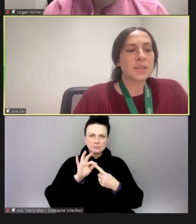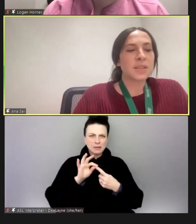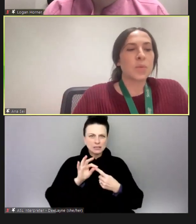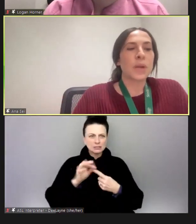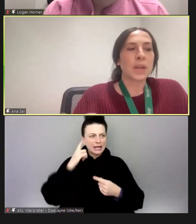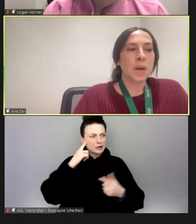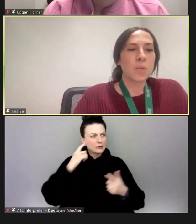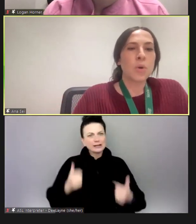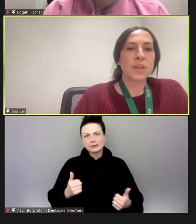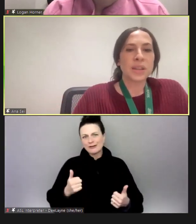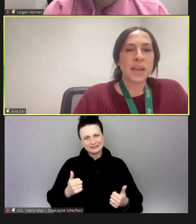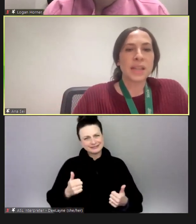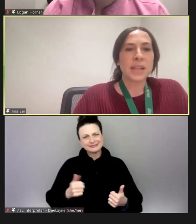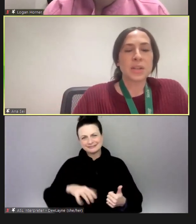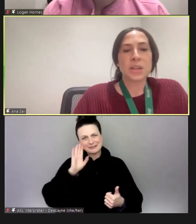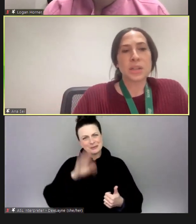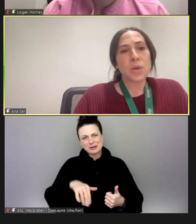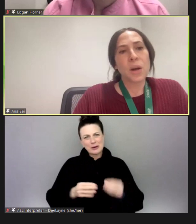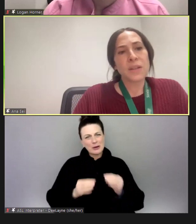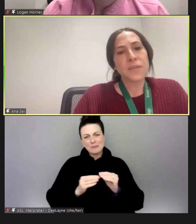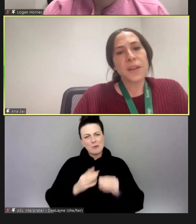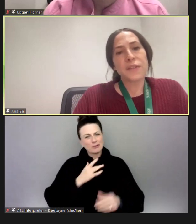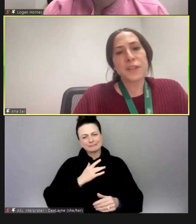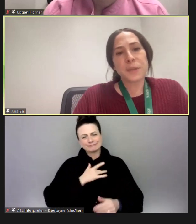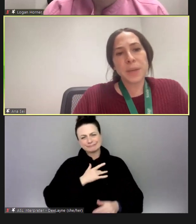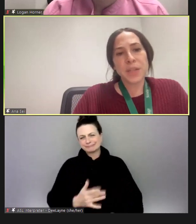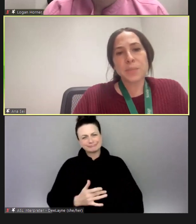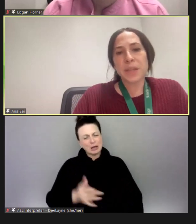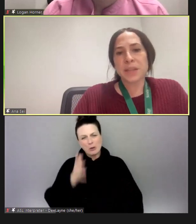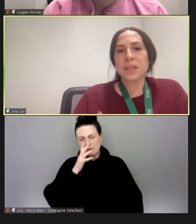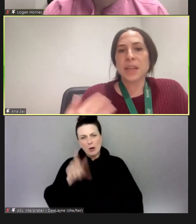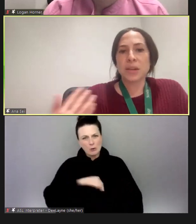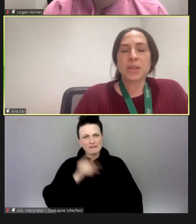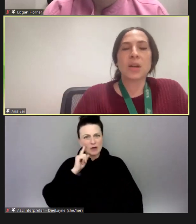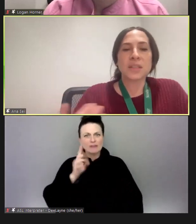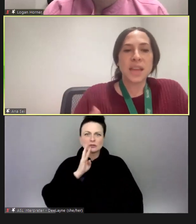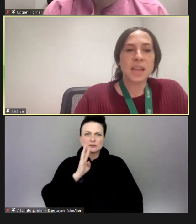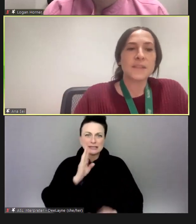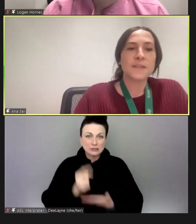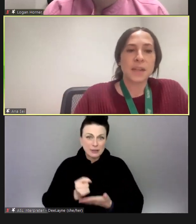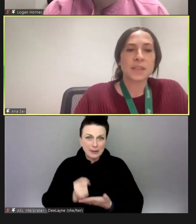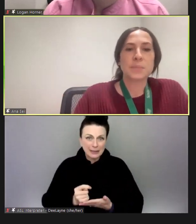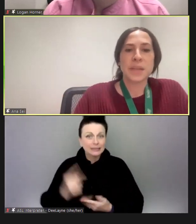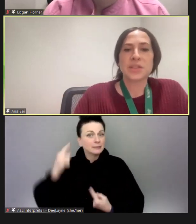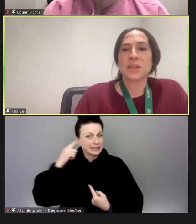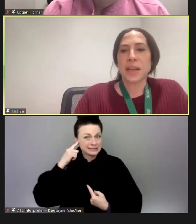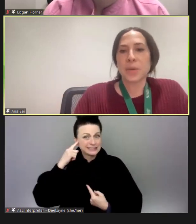then we know more than likely they're going to qualify for speech because a